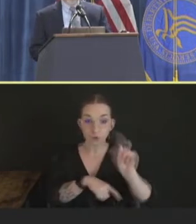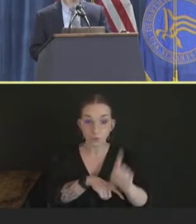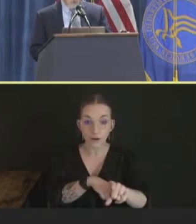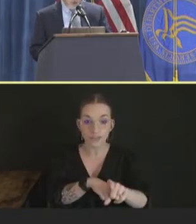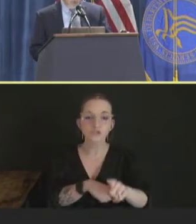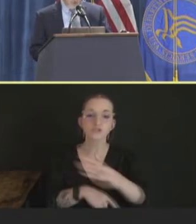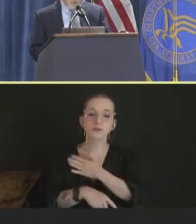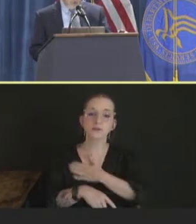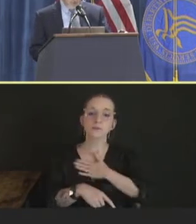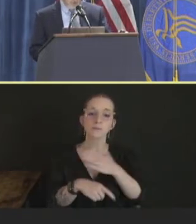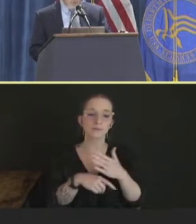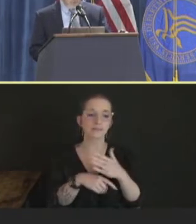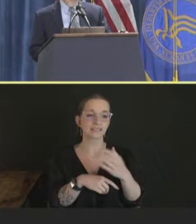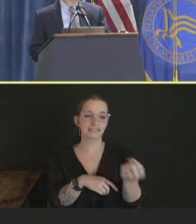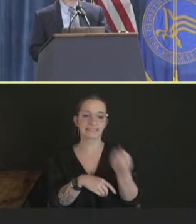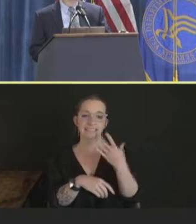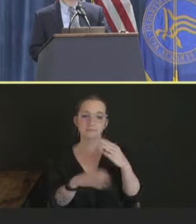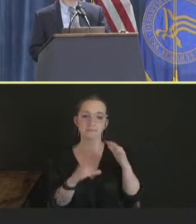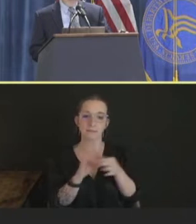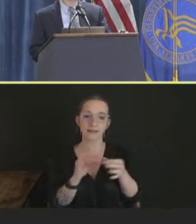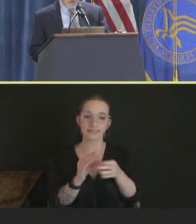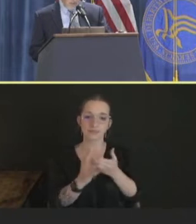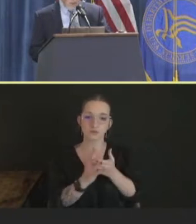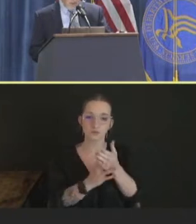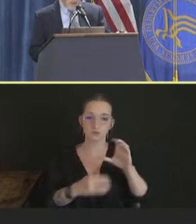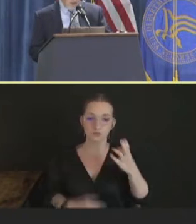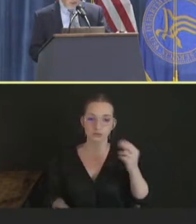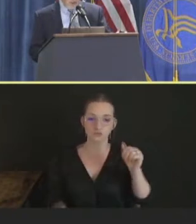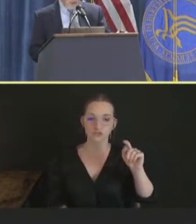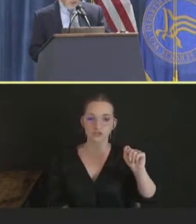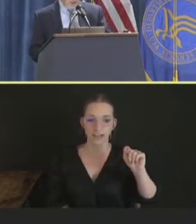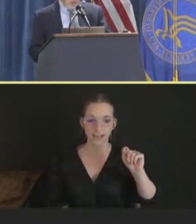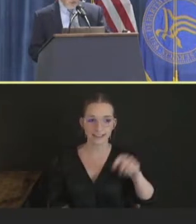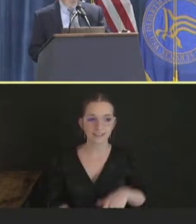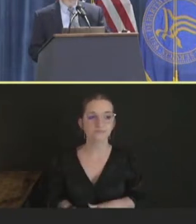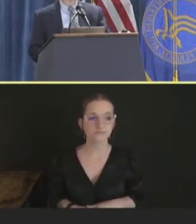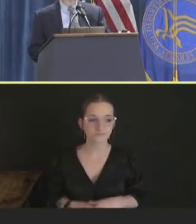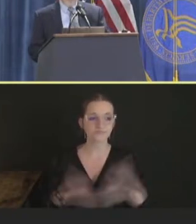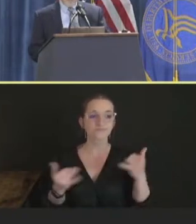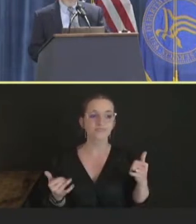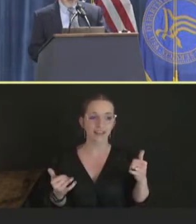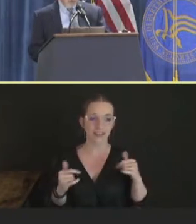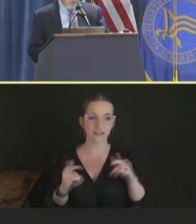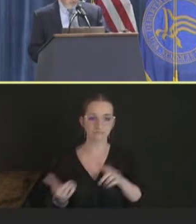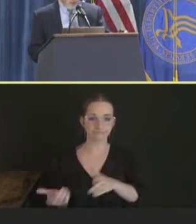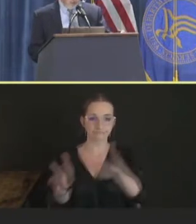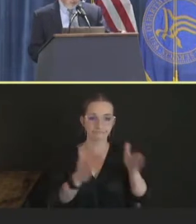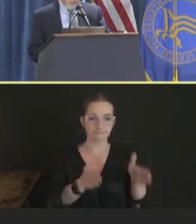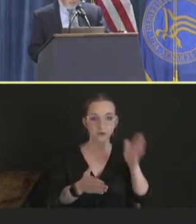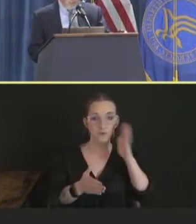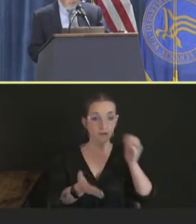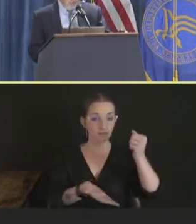the chat feature, please. Let's now turn to approval of our meeting minutes from our June meeting.